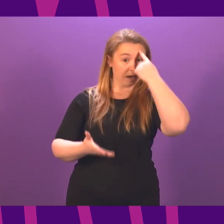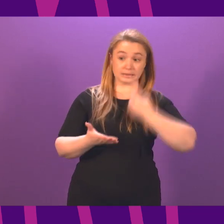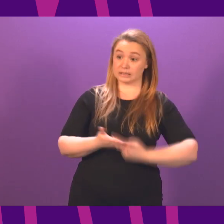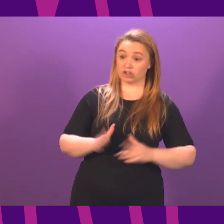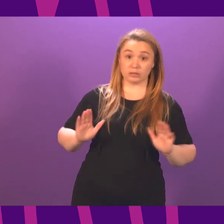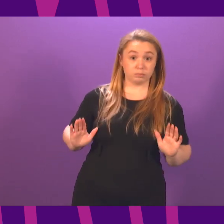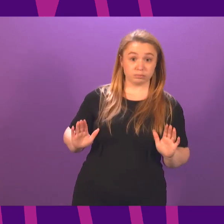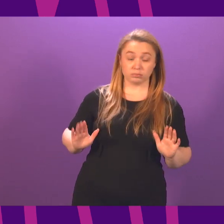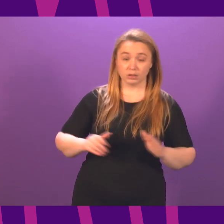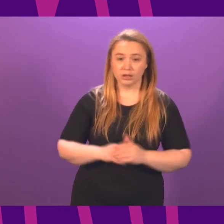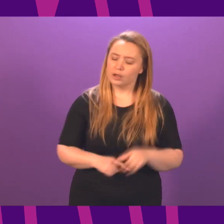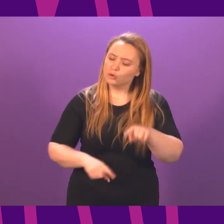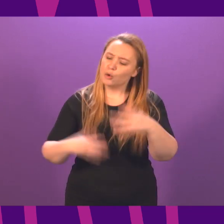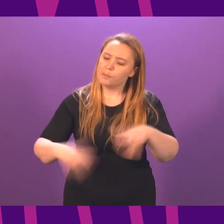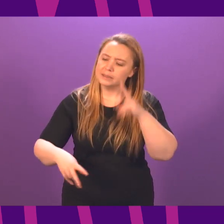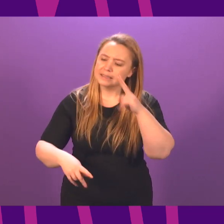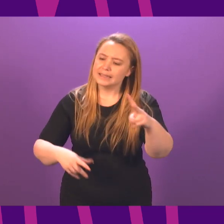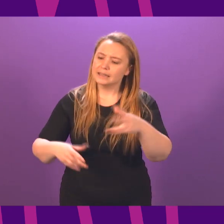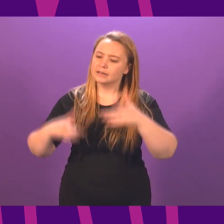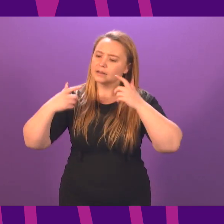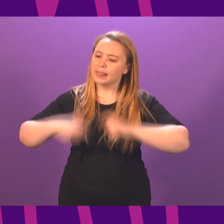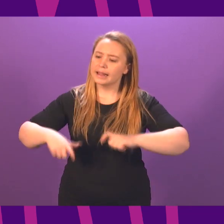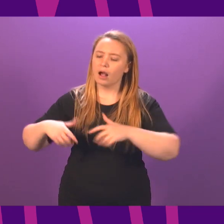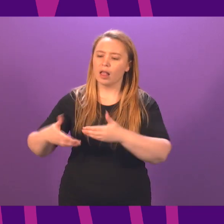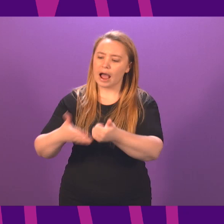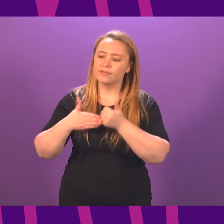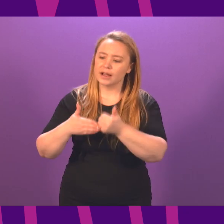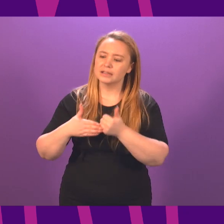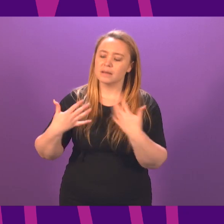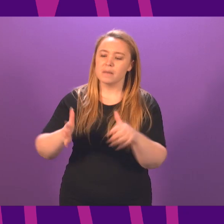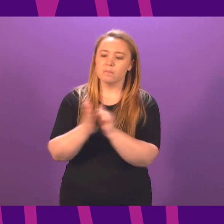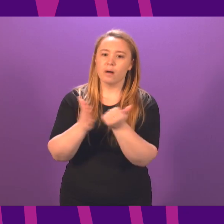Has she seen the legal advice from a senior QC that was published this week by the campaign